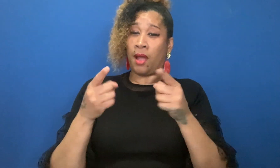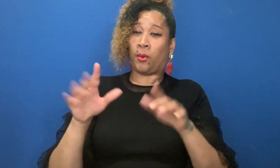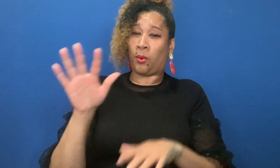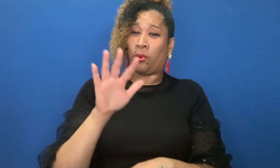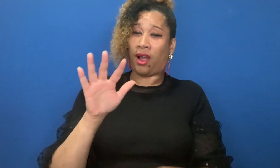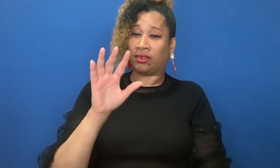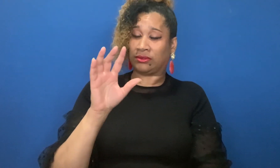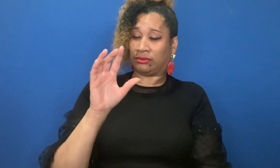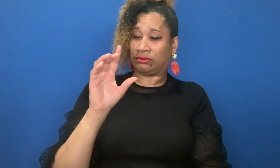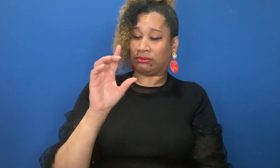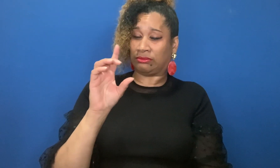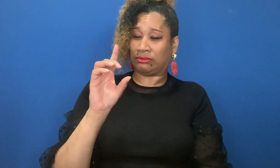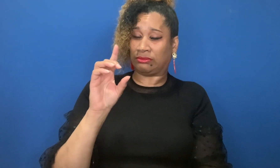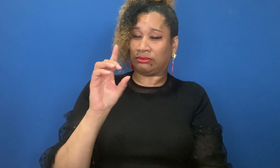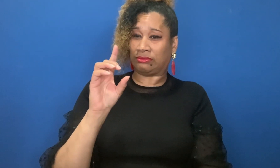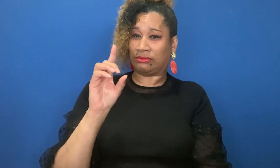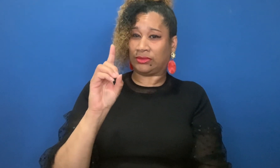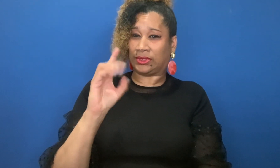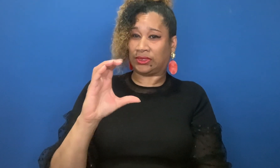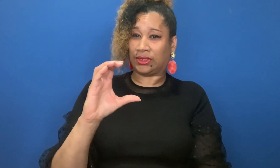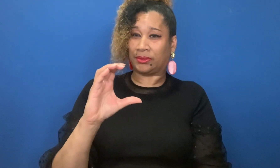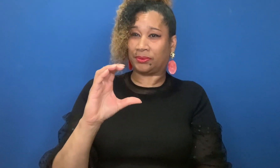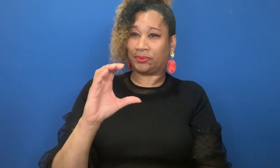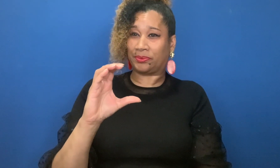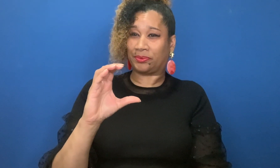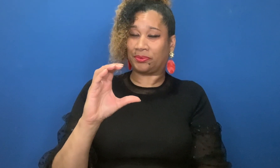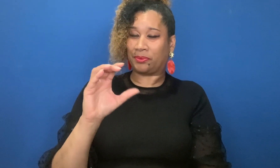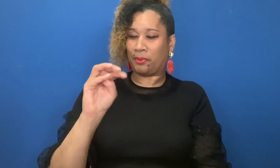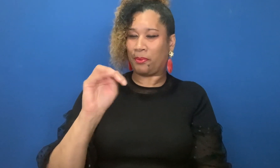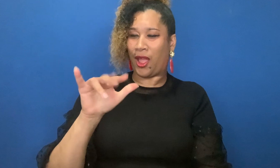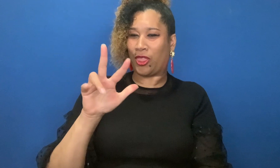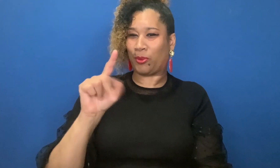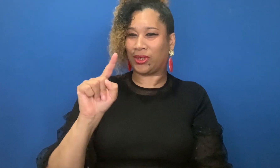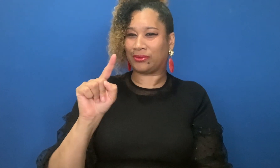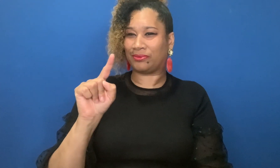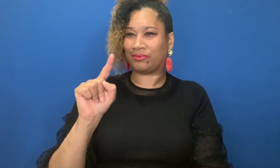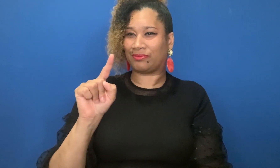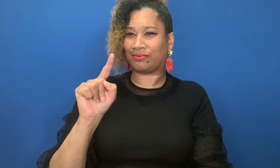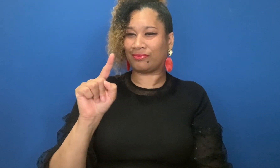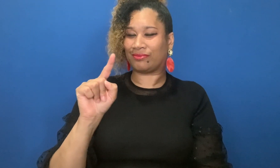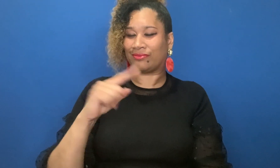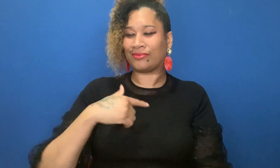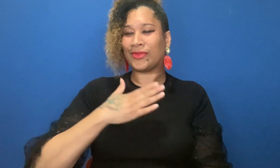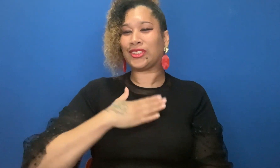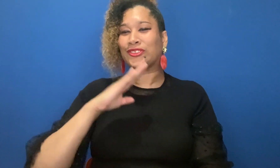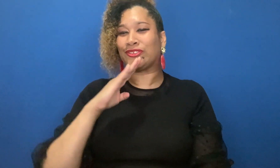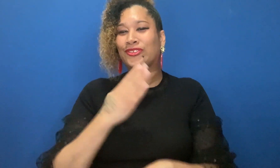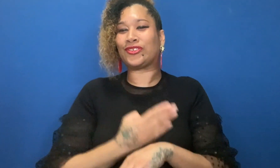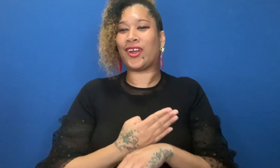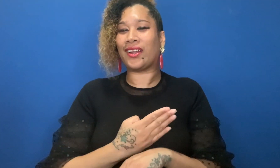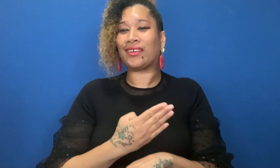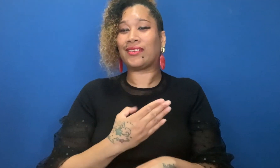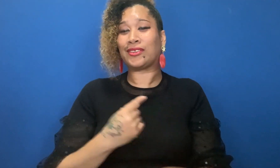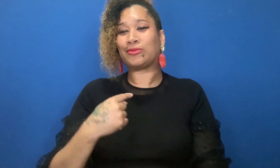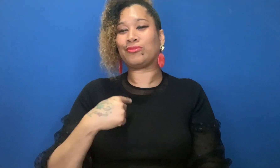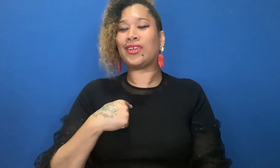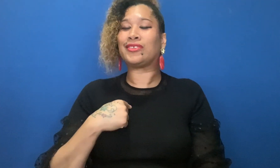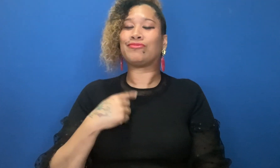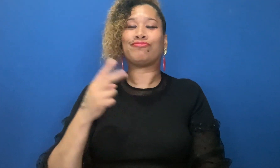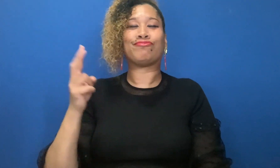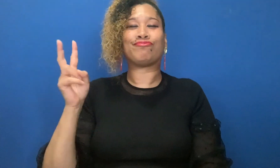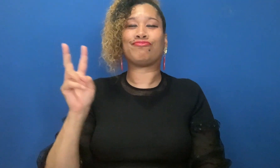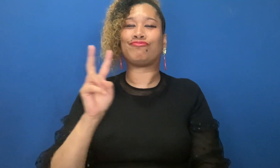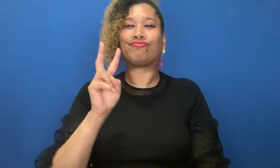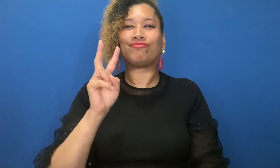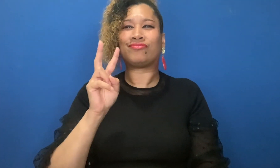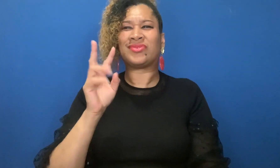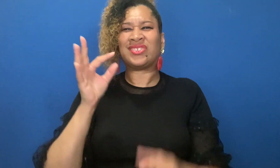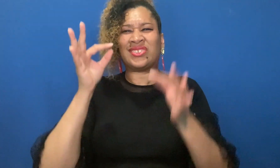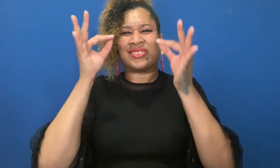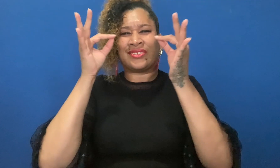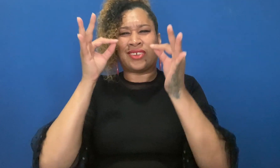In DC, on May 31, my daughter and I